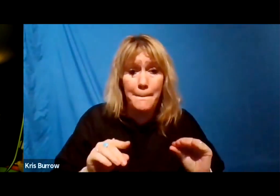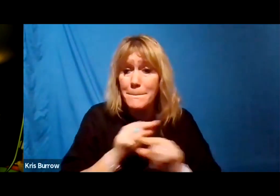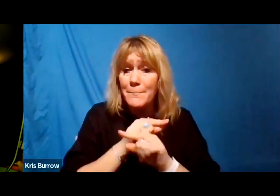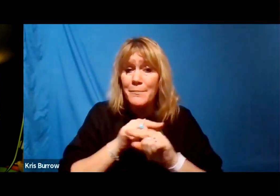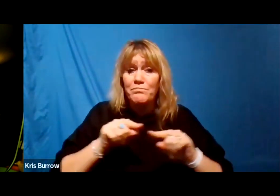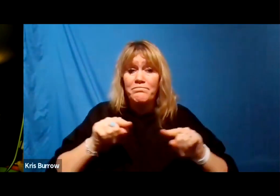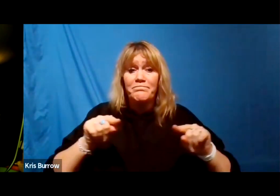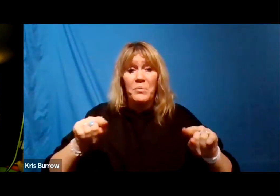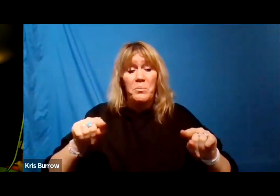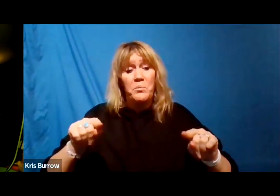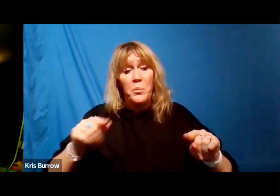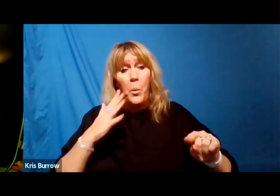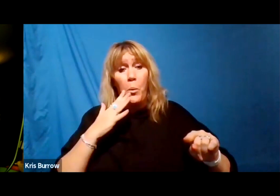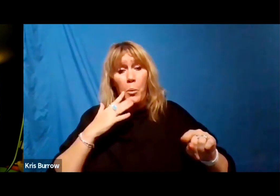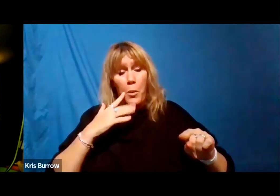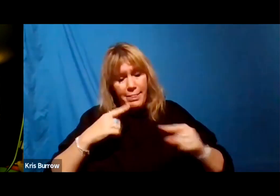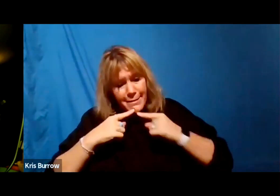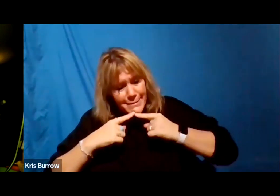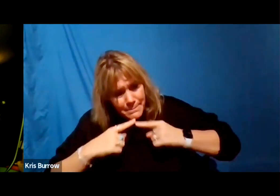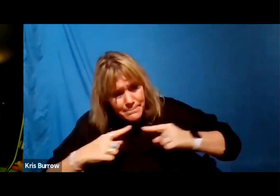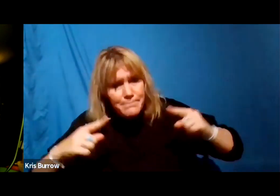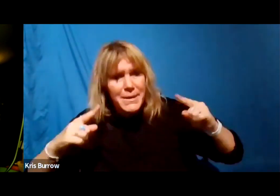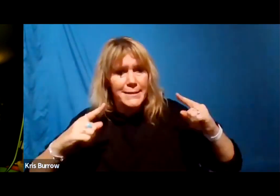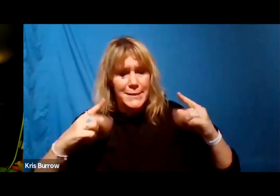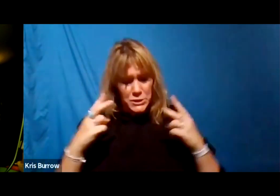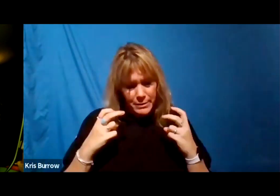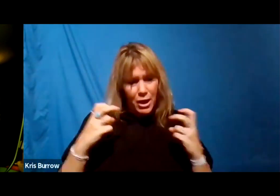It seems the Queen is dead.